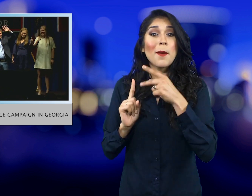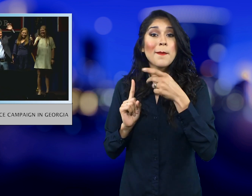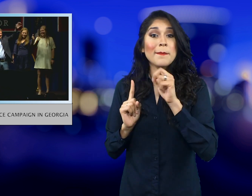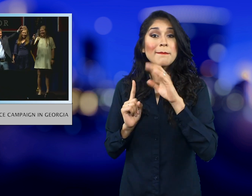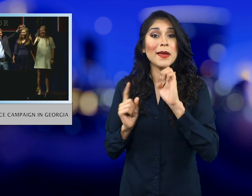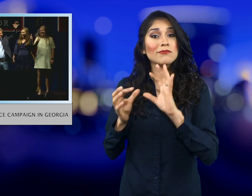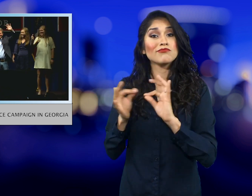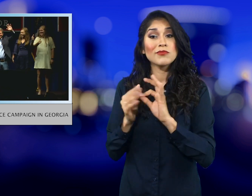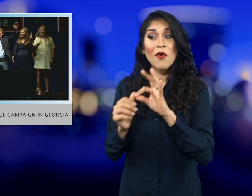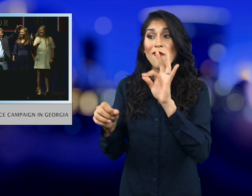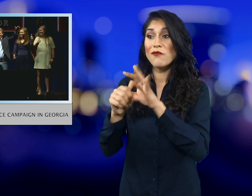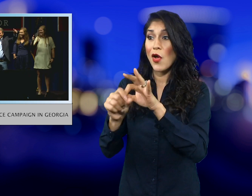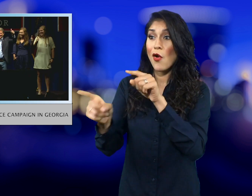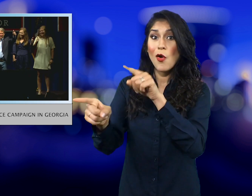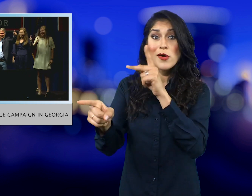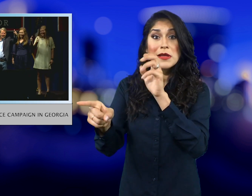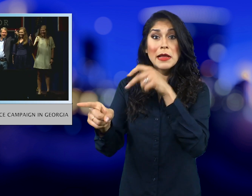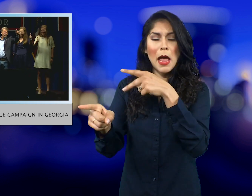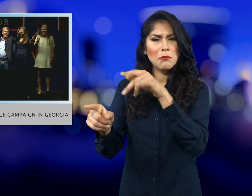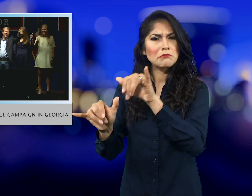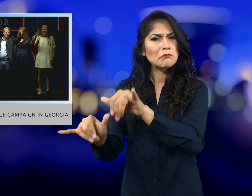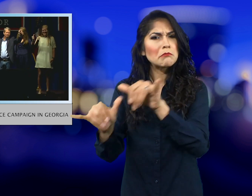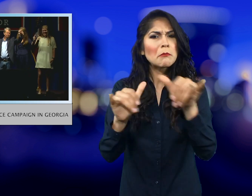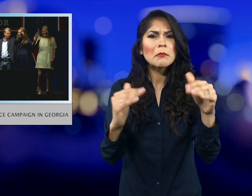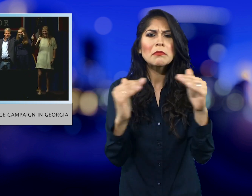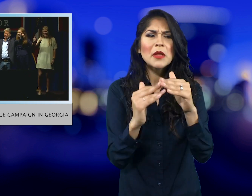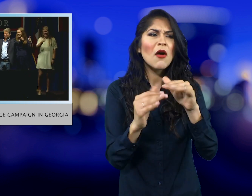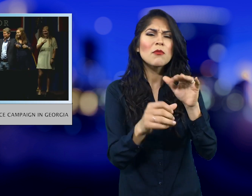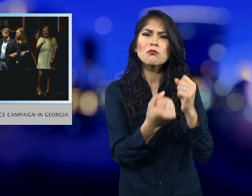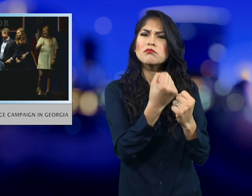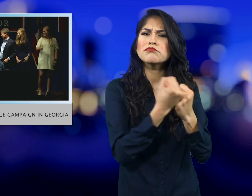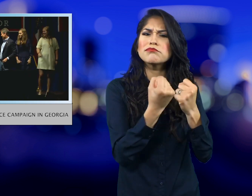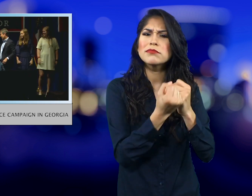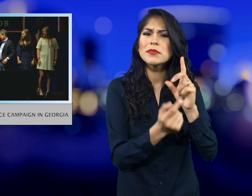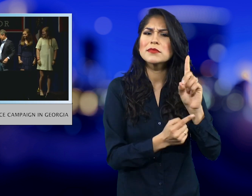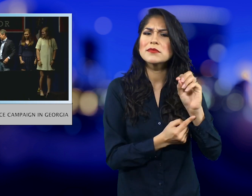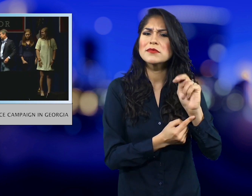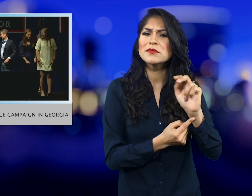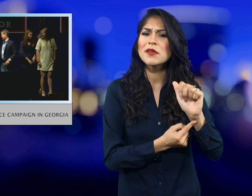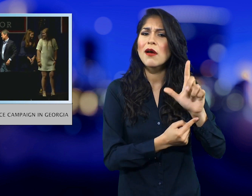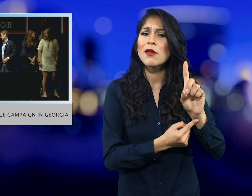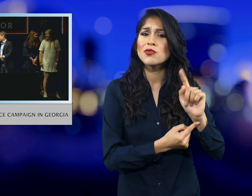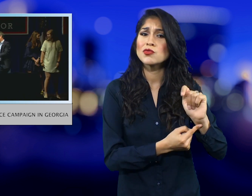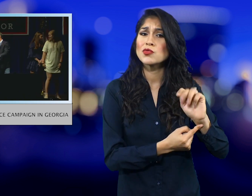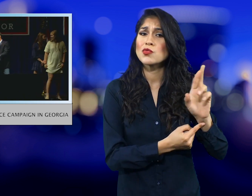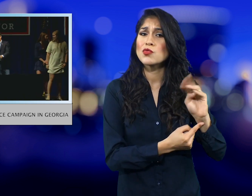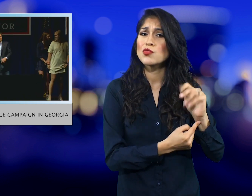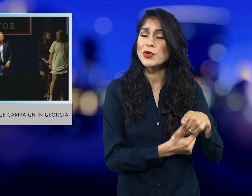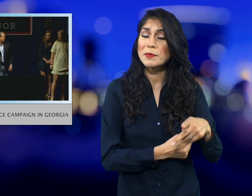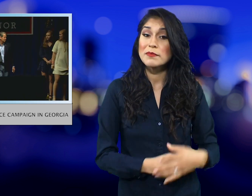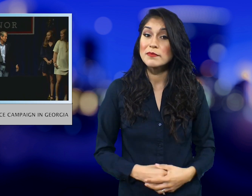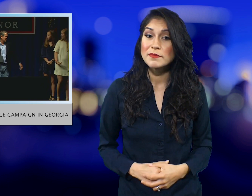Pence said a vote for Kemp equates to support for Donald Trump.